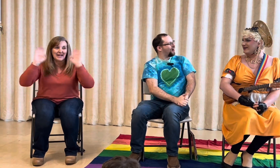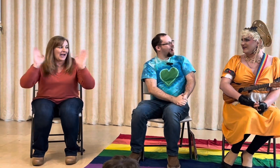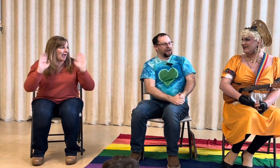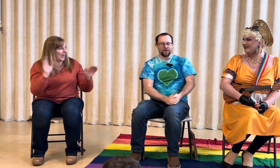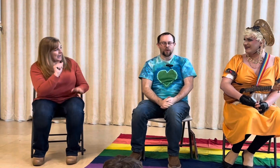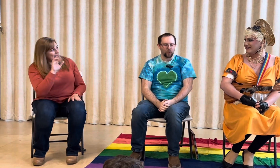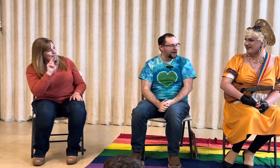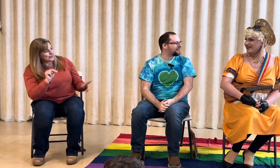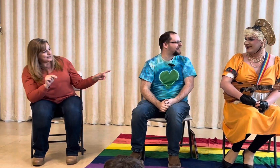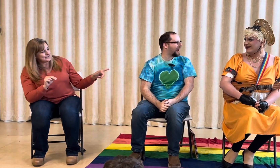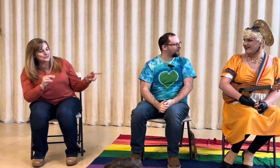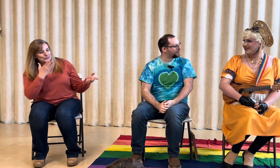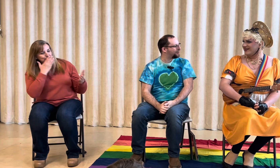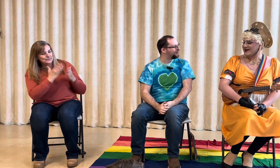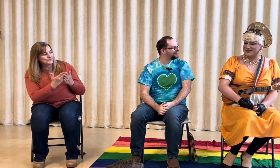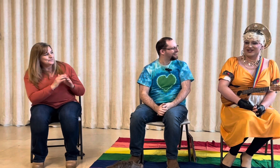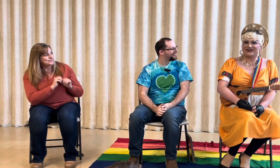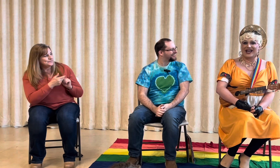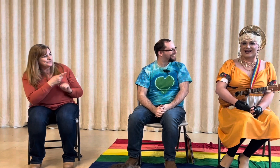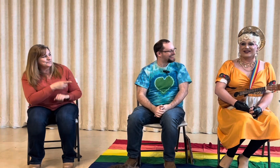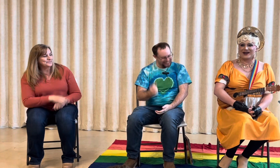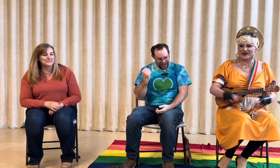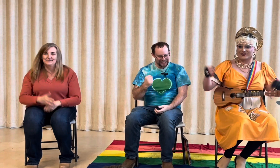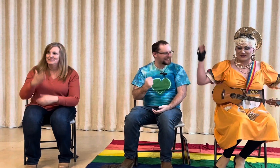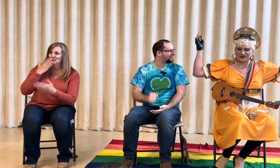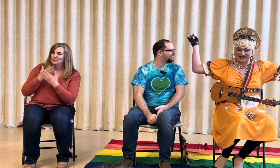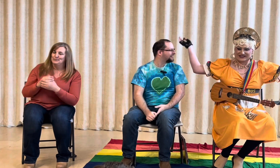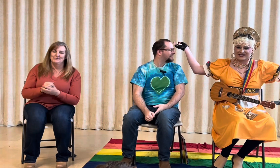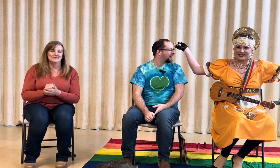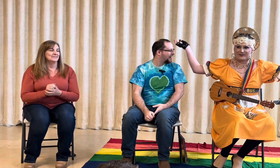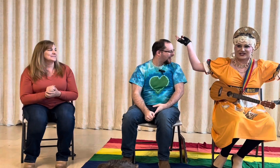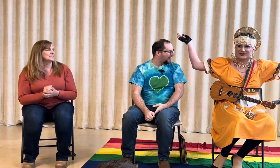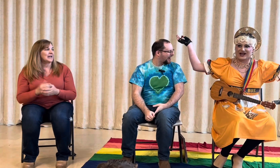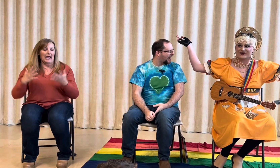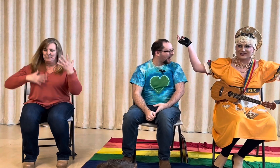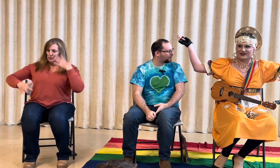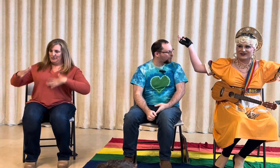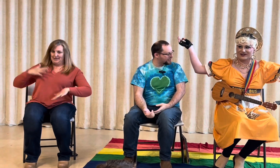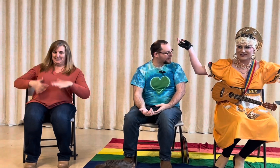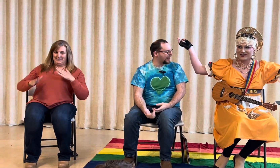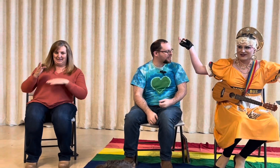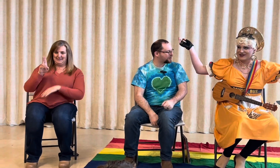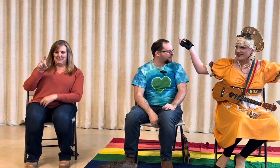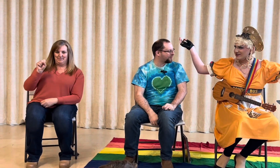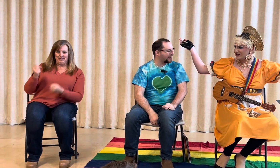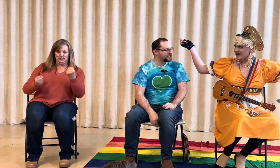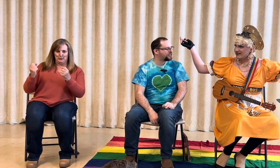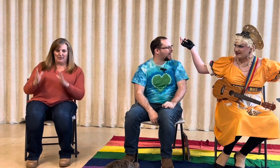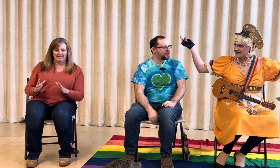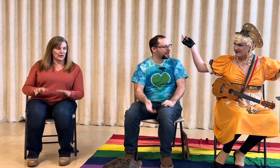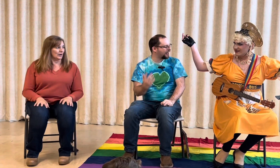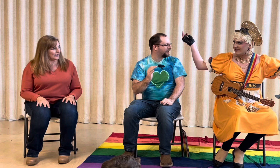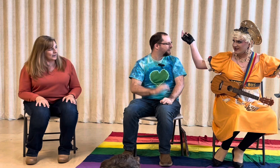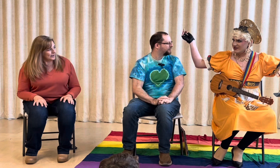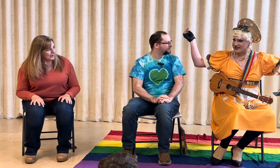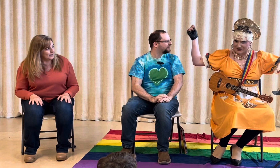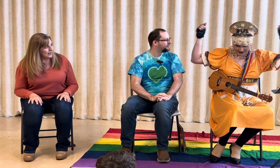Hello, I'm great today! How are you? CALI: I'm doing great! I'm dressed as a bus driver! AARON: I was going to ask you about that, I don't get it... CALI: Can you see? Can